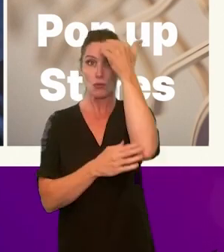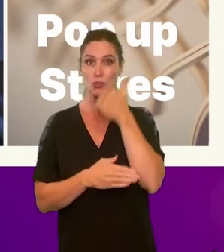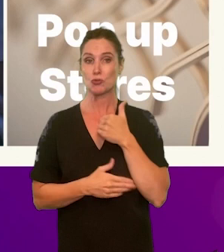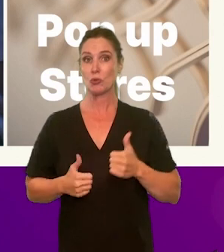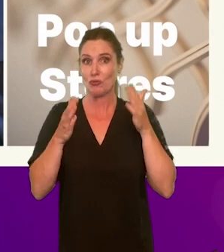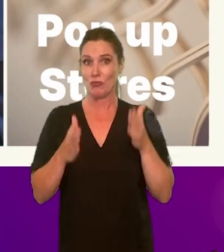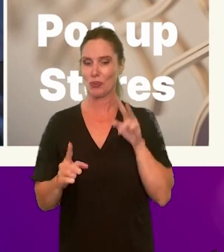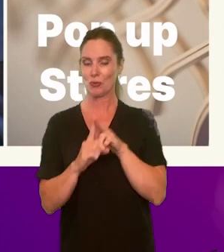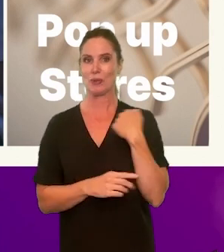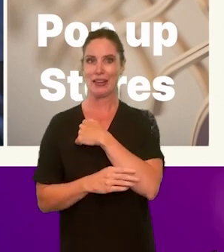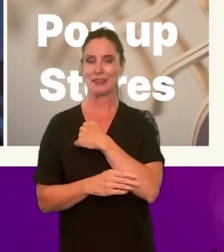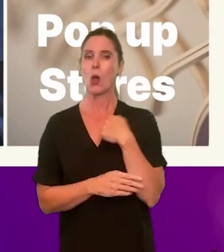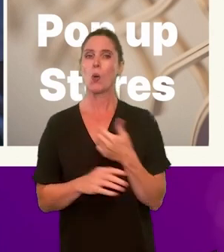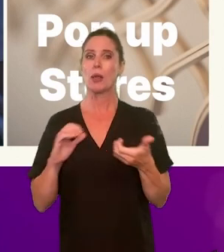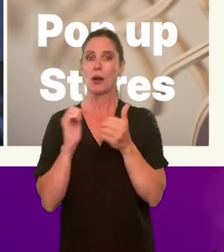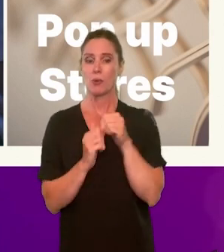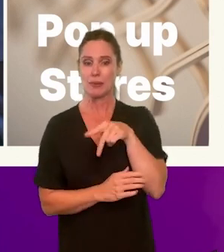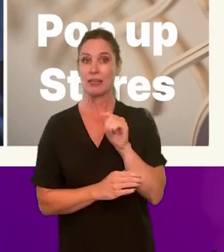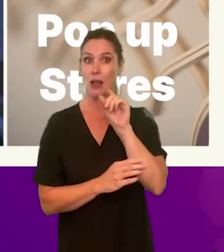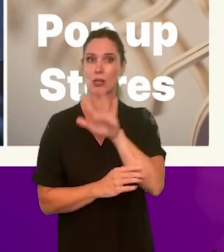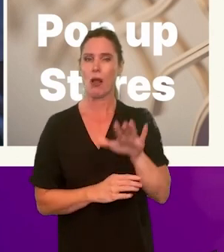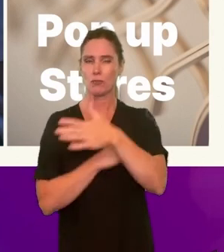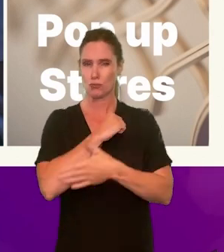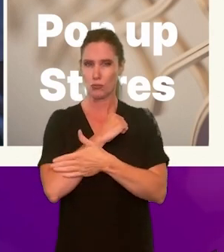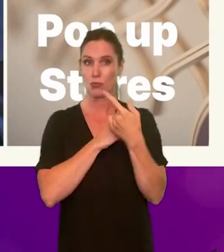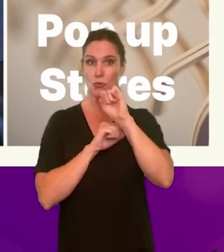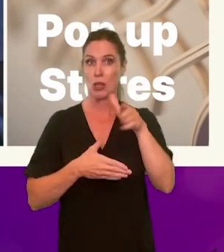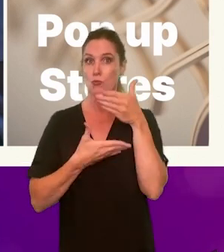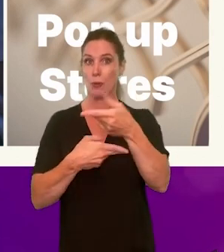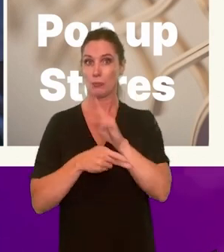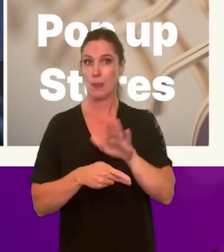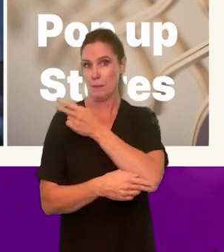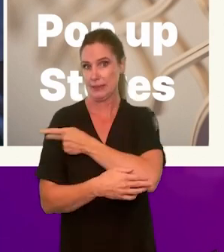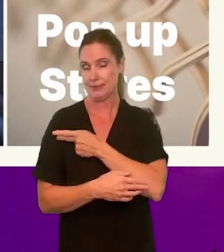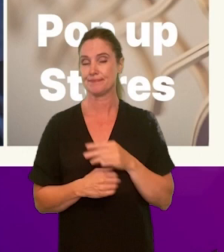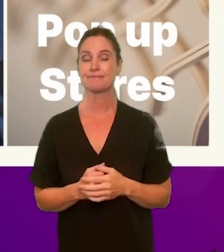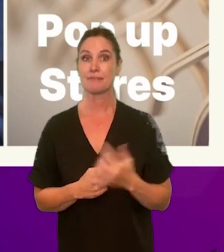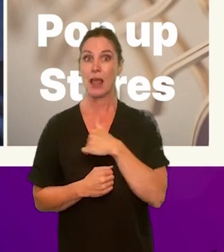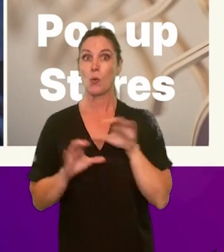across the country so they can recommend our product to their patients. And we are doing pop-ups around senior living and retirement communities